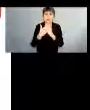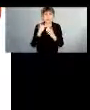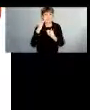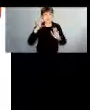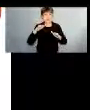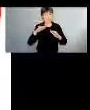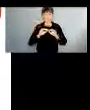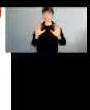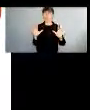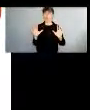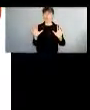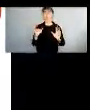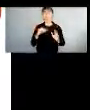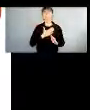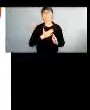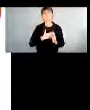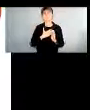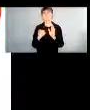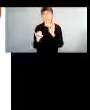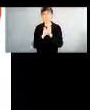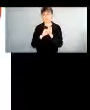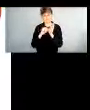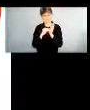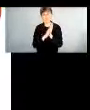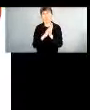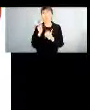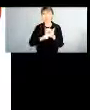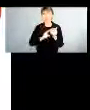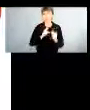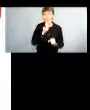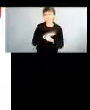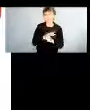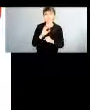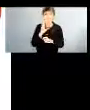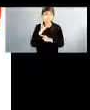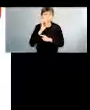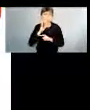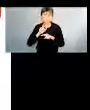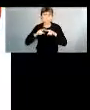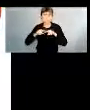Please make note of things that are confirmed or pending wherever necessary. If something